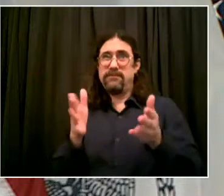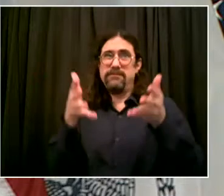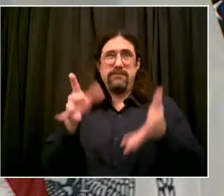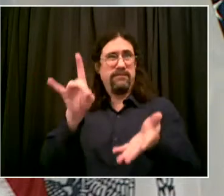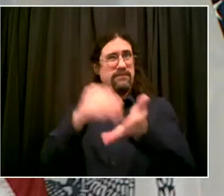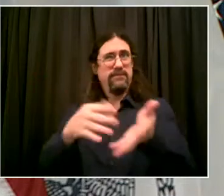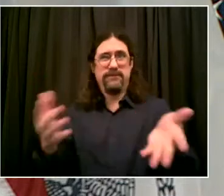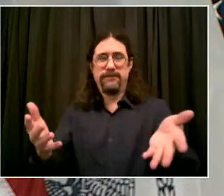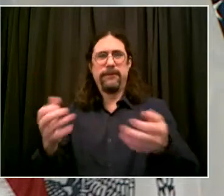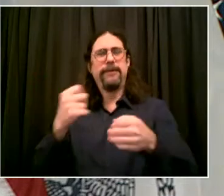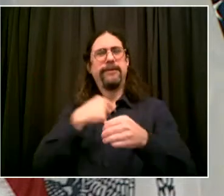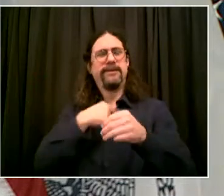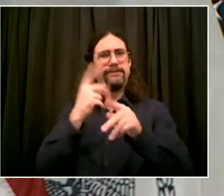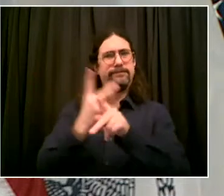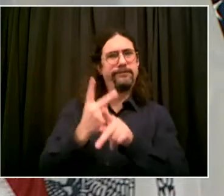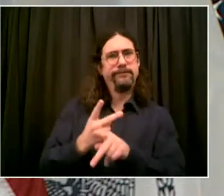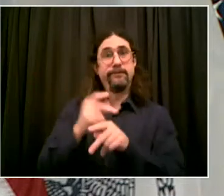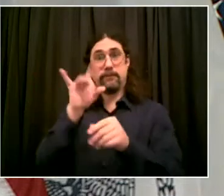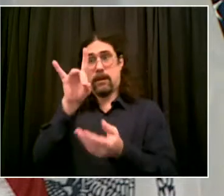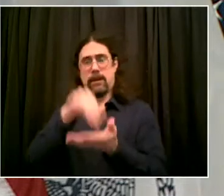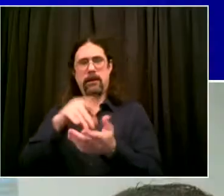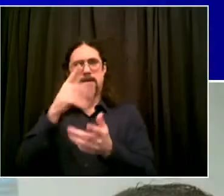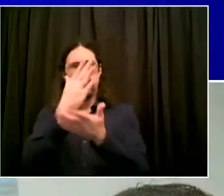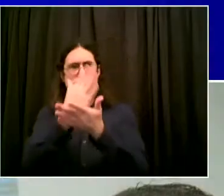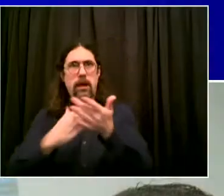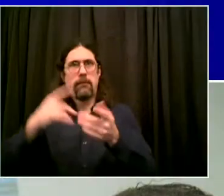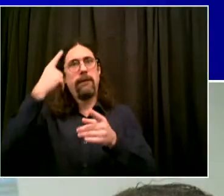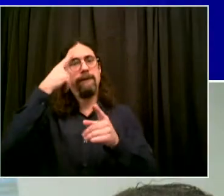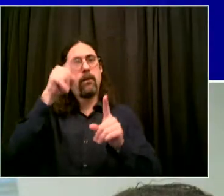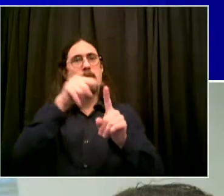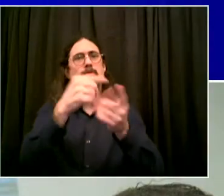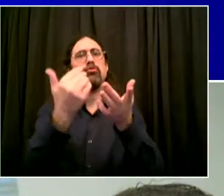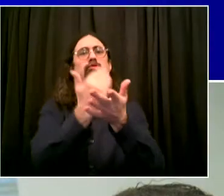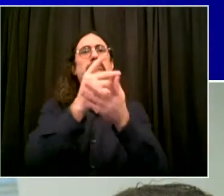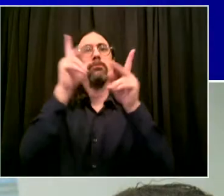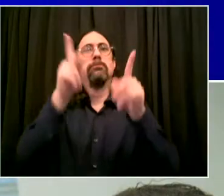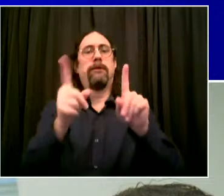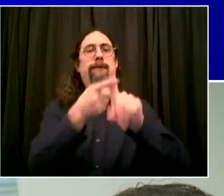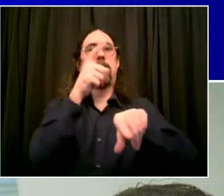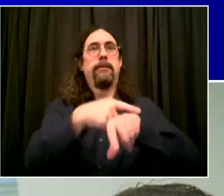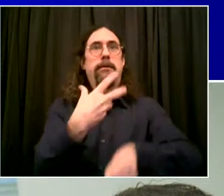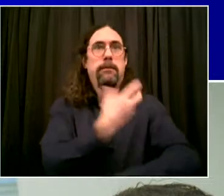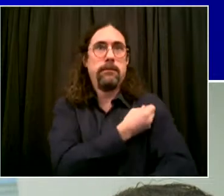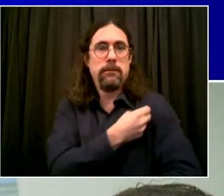IS IT THE END OF YESTERDAY THAT NUMBER WAS ALMOST 100,000 DOSES. WE HAVEVE TO MAKE